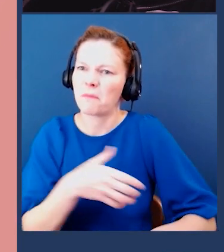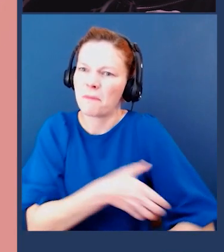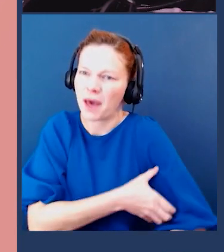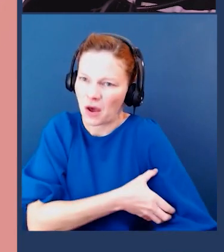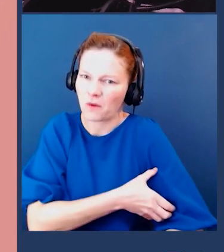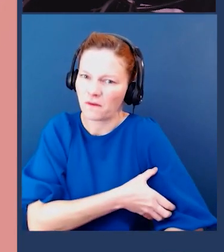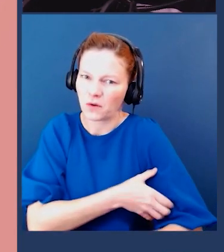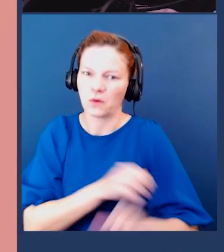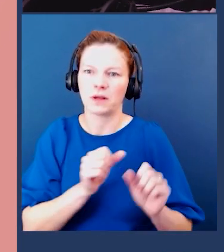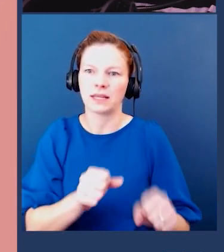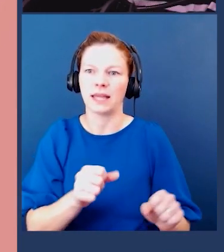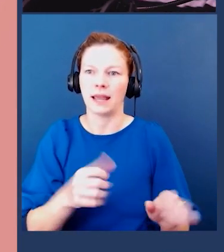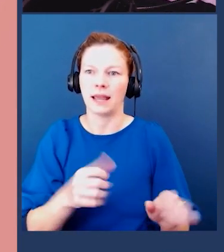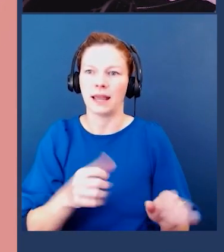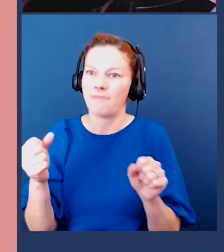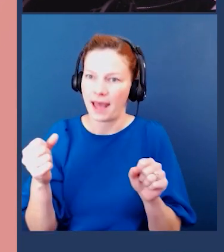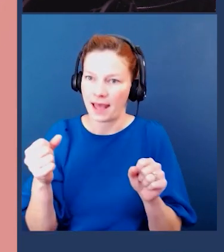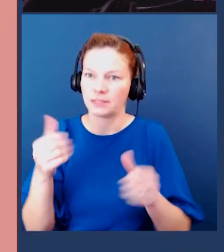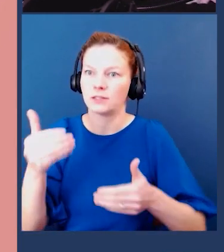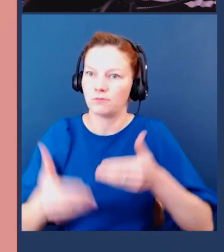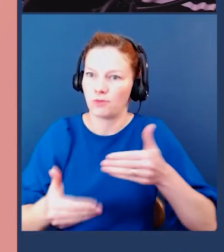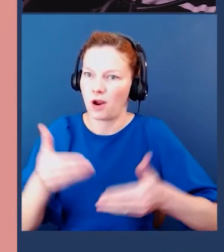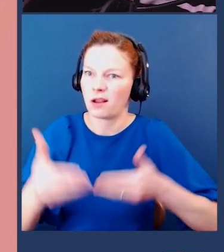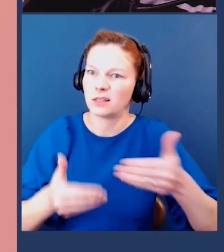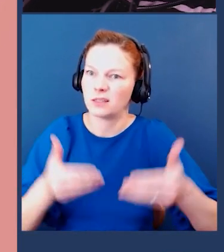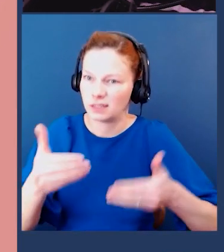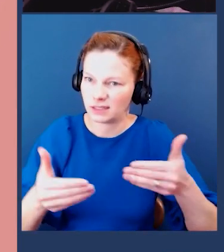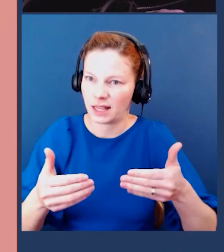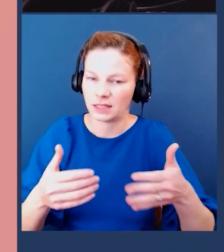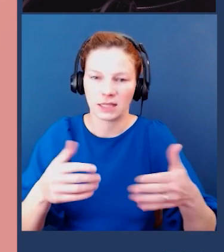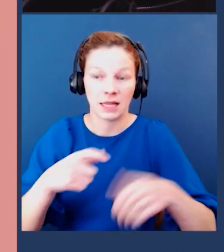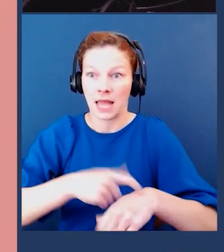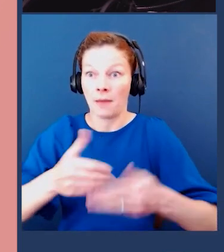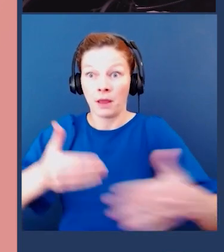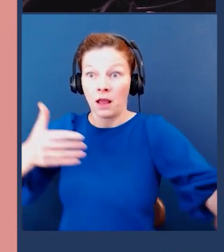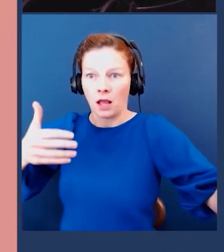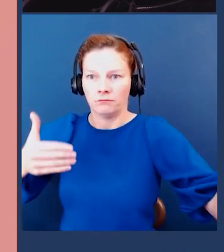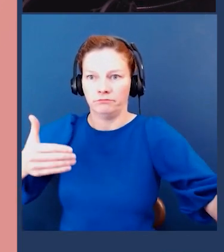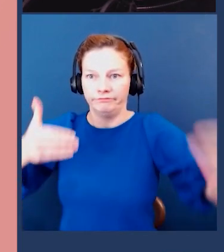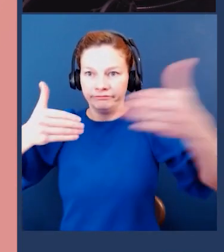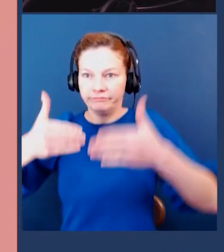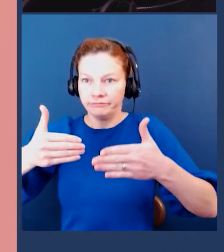fast tracking the process because we're talking about days of development, not weeks and months,